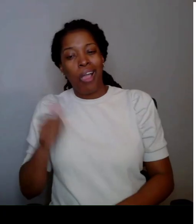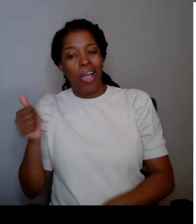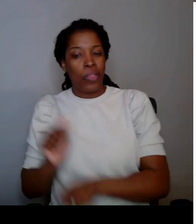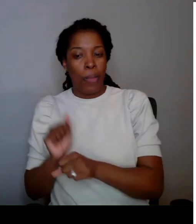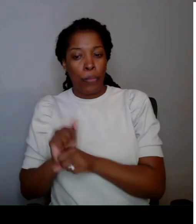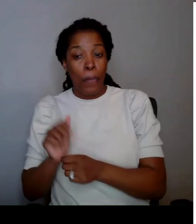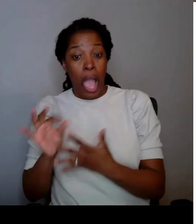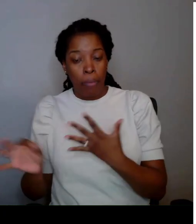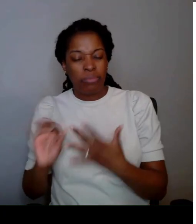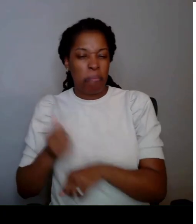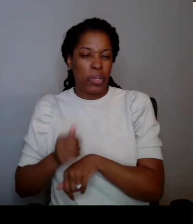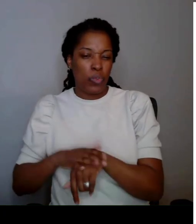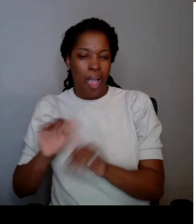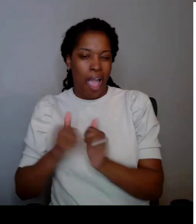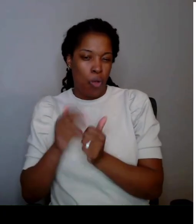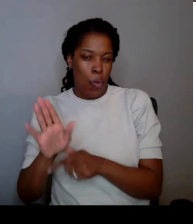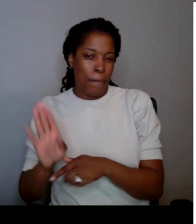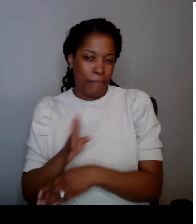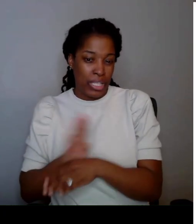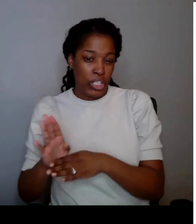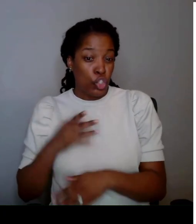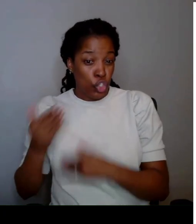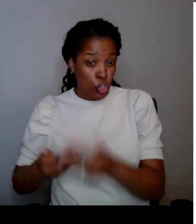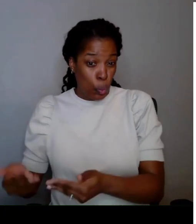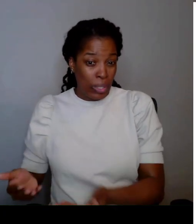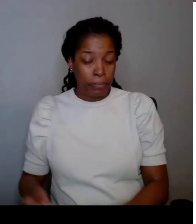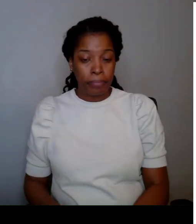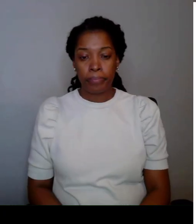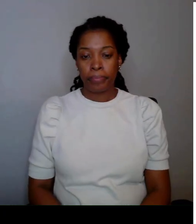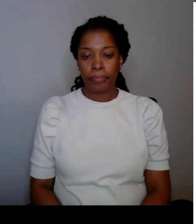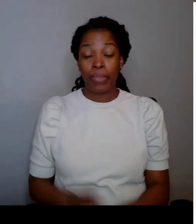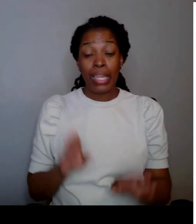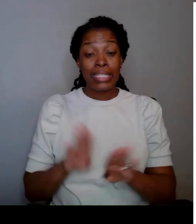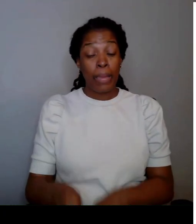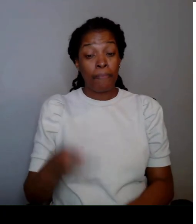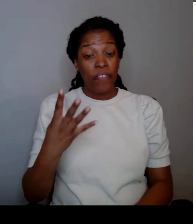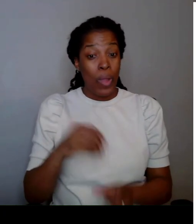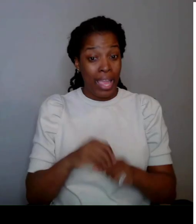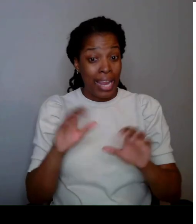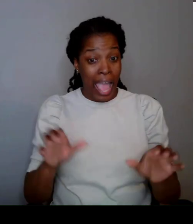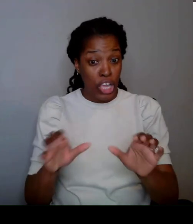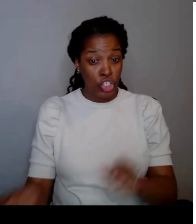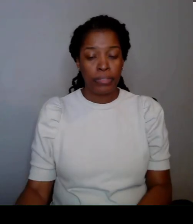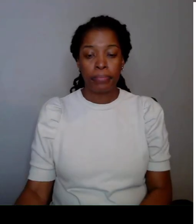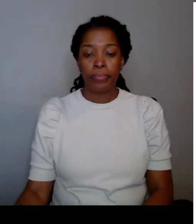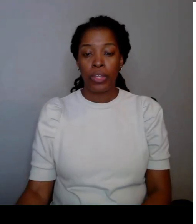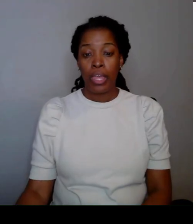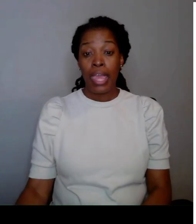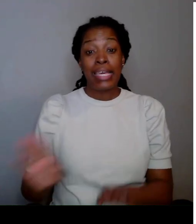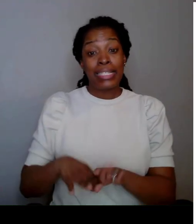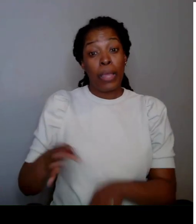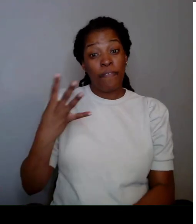Step 4IN action Step 4 is the last step, so let's see in an action through those same businesses.